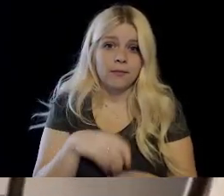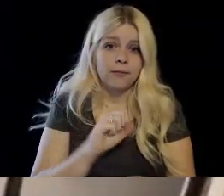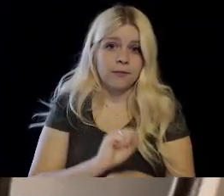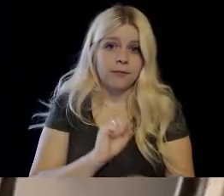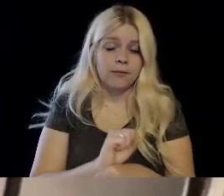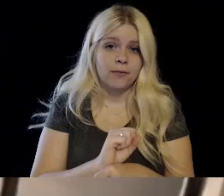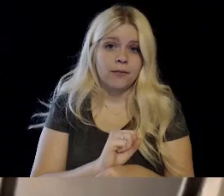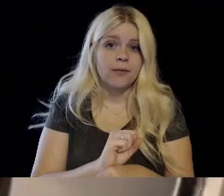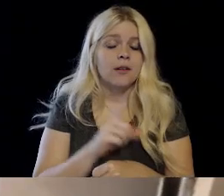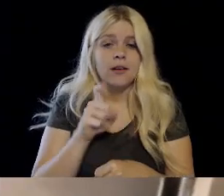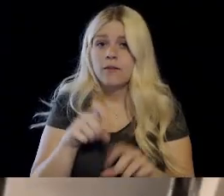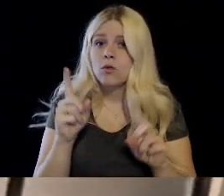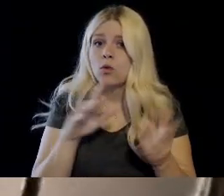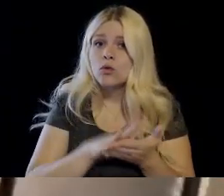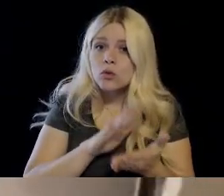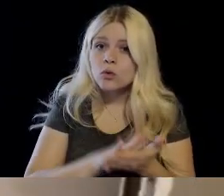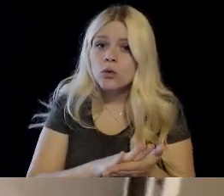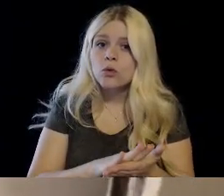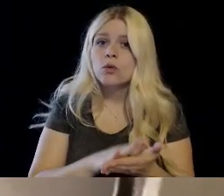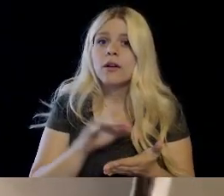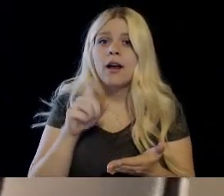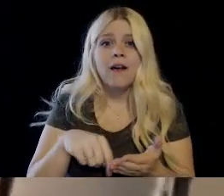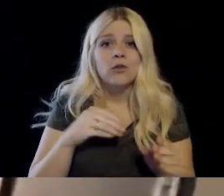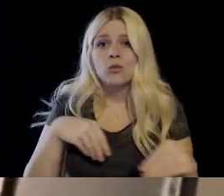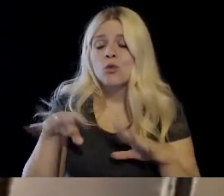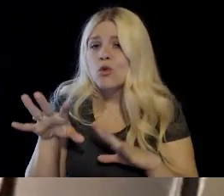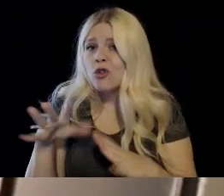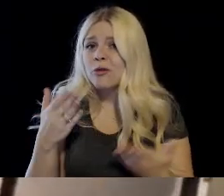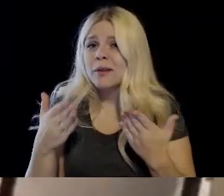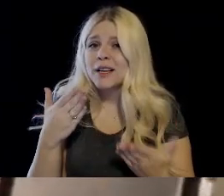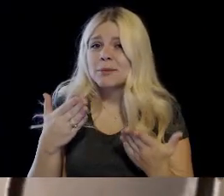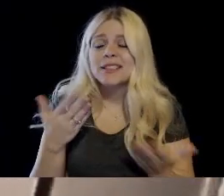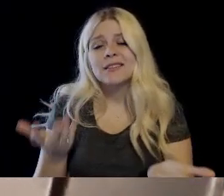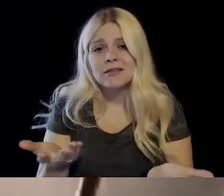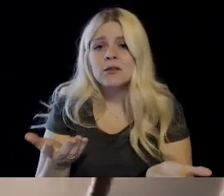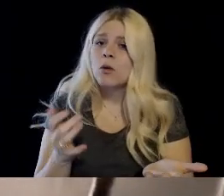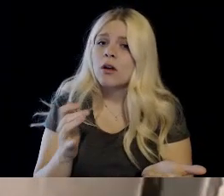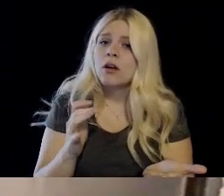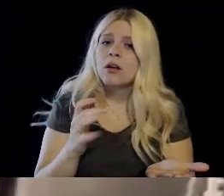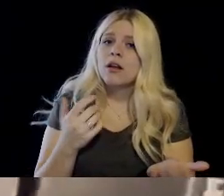school and lots of moving around. So, there's a great page on our website that talks all